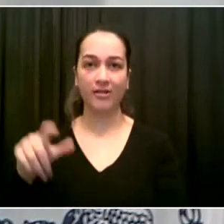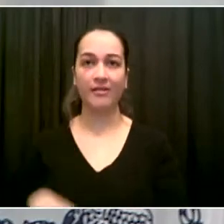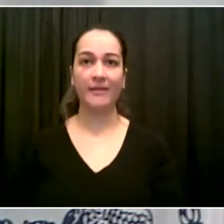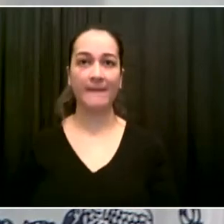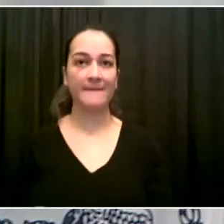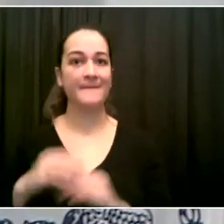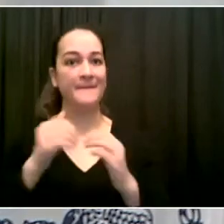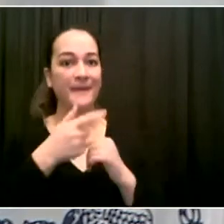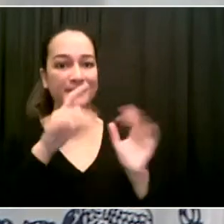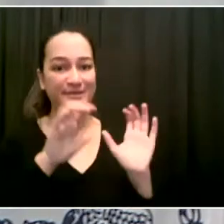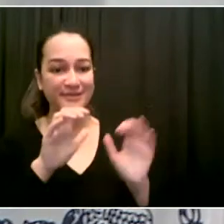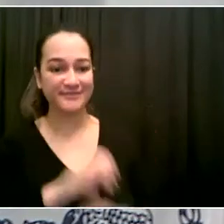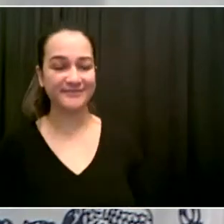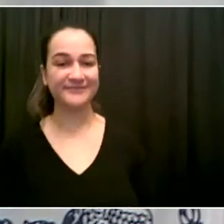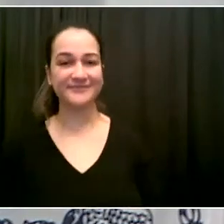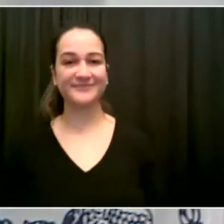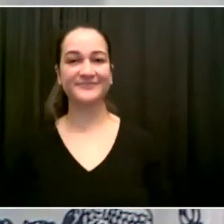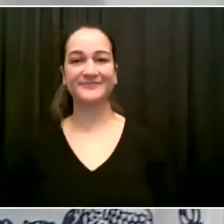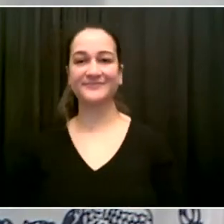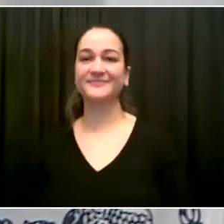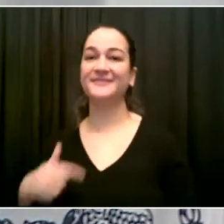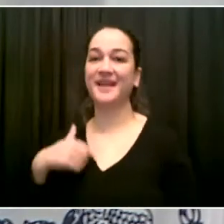STREET JOURNAL. Reporter: